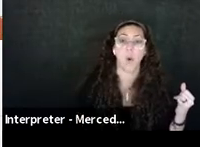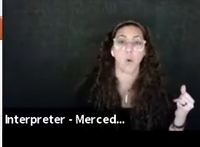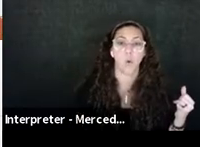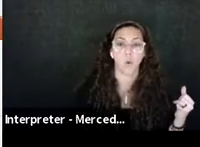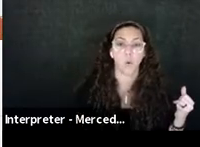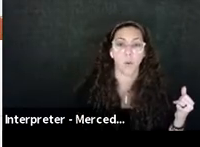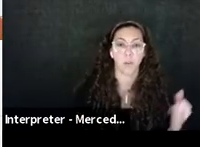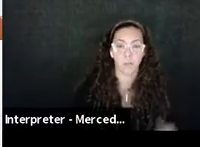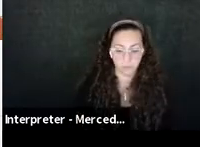Natalie Chavez: Maria